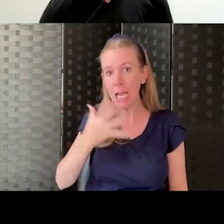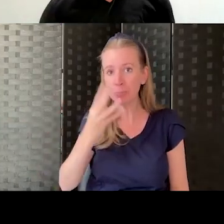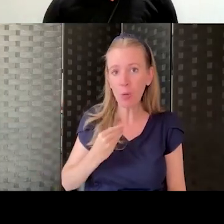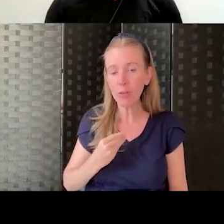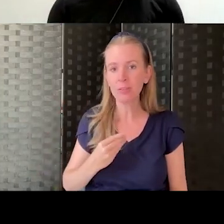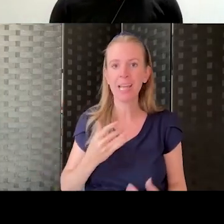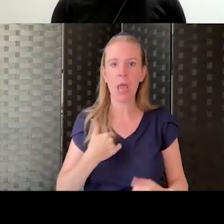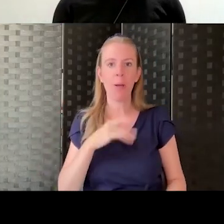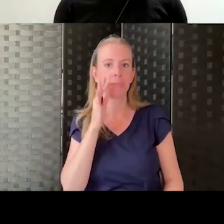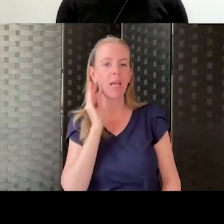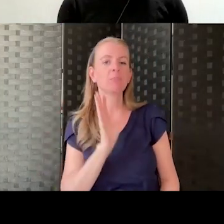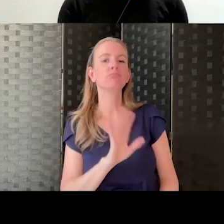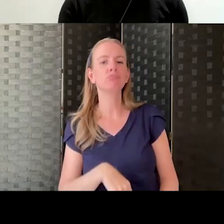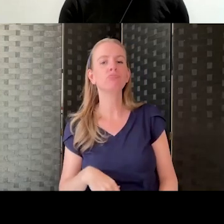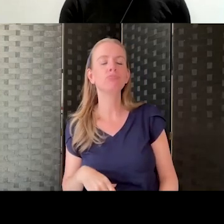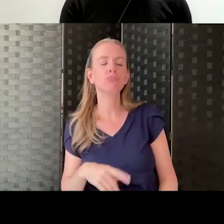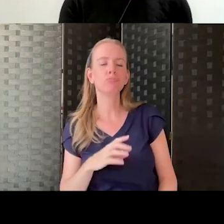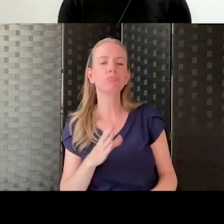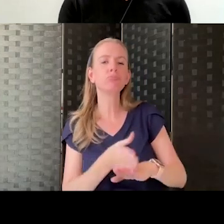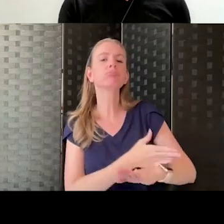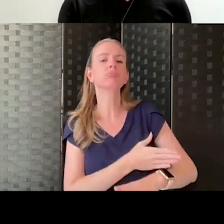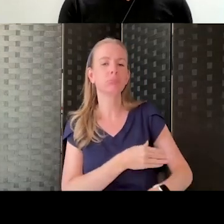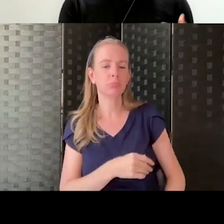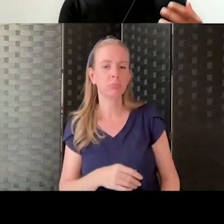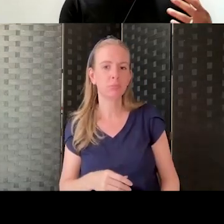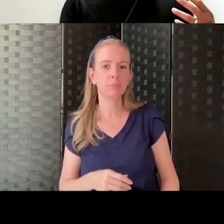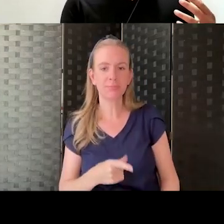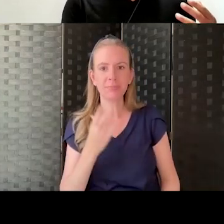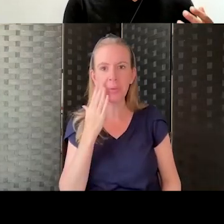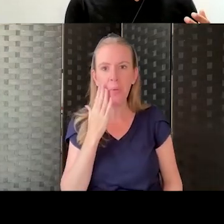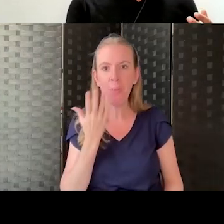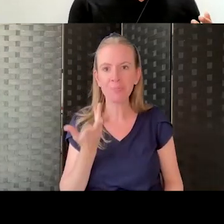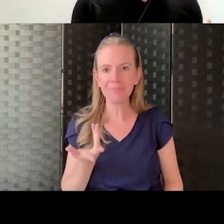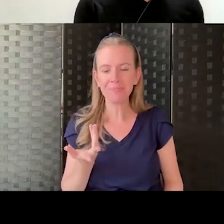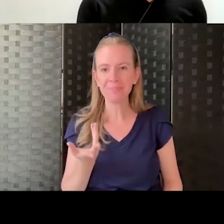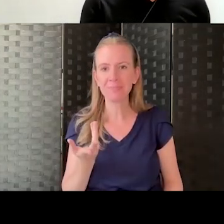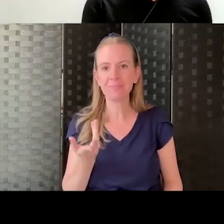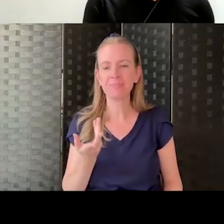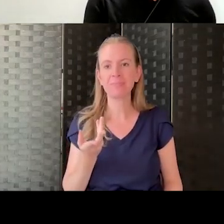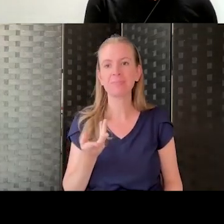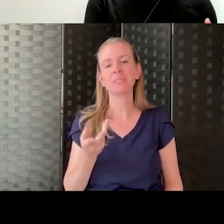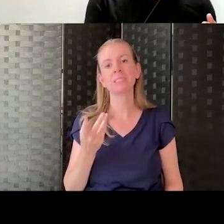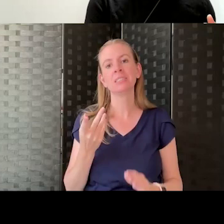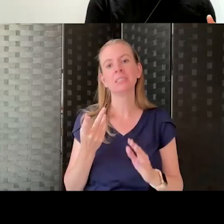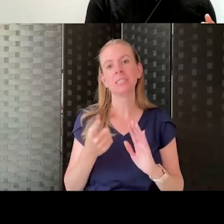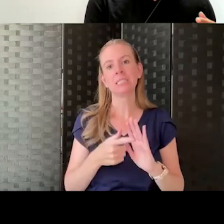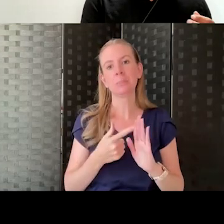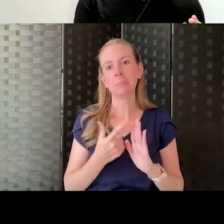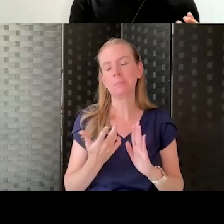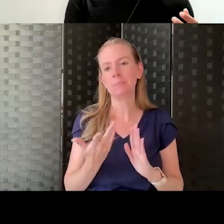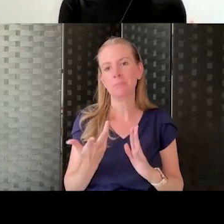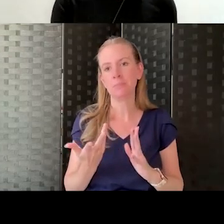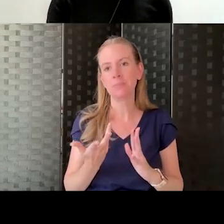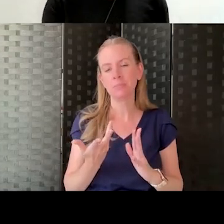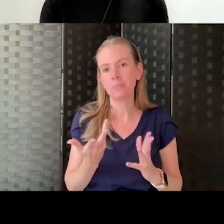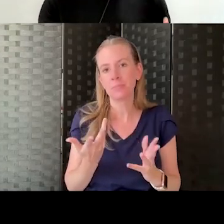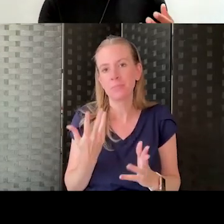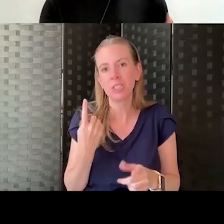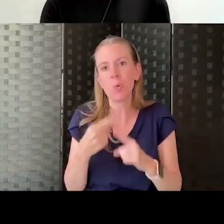cat sitting over there about do better. There are moments where the cats just can't approach it like